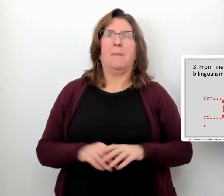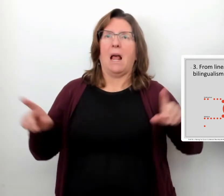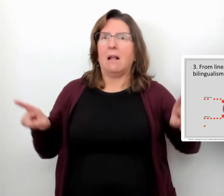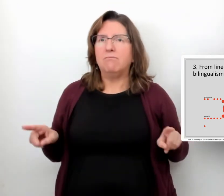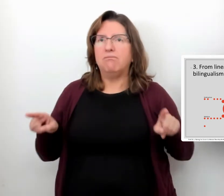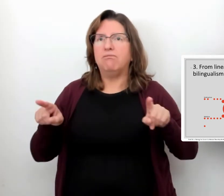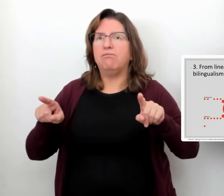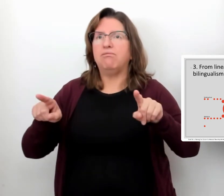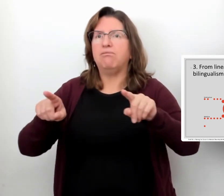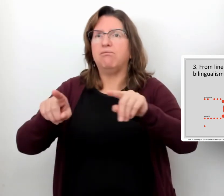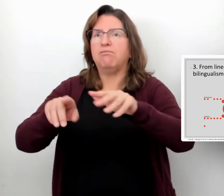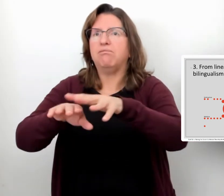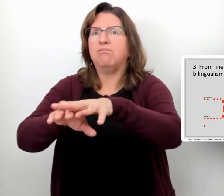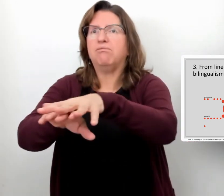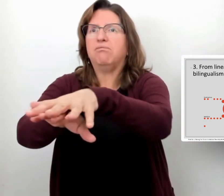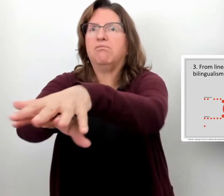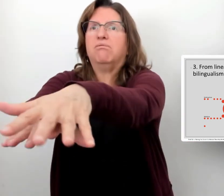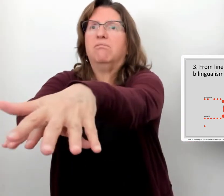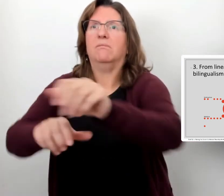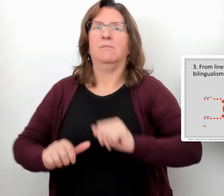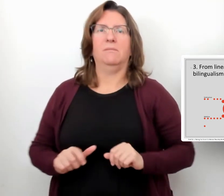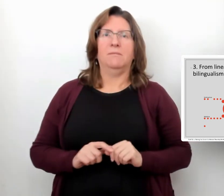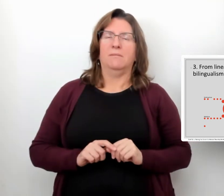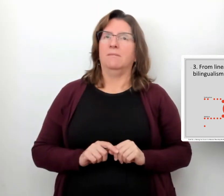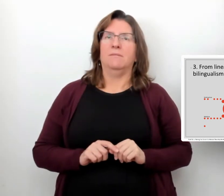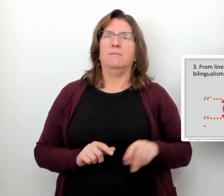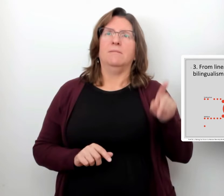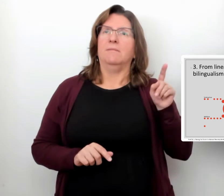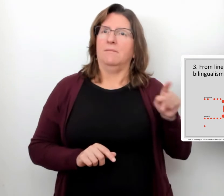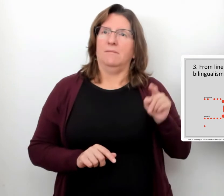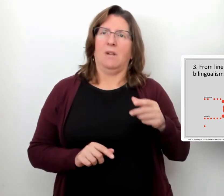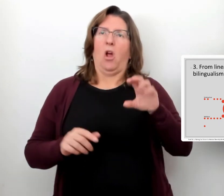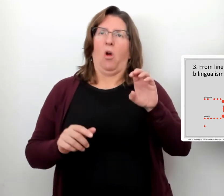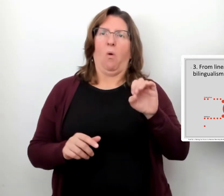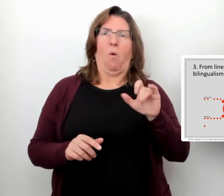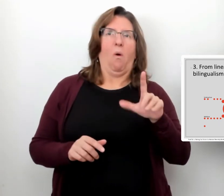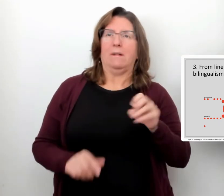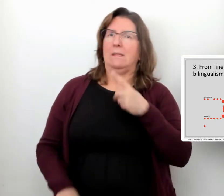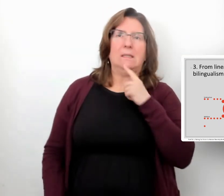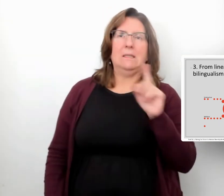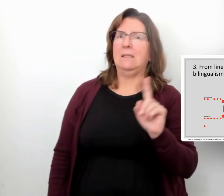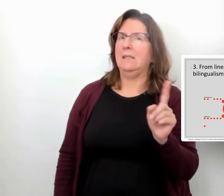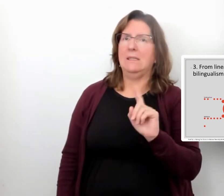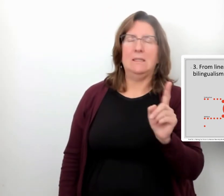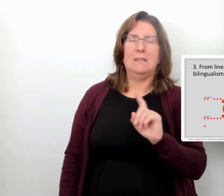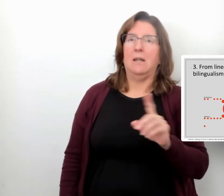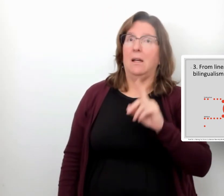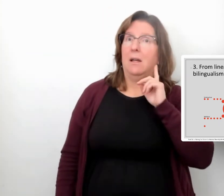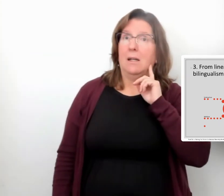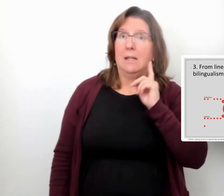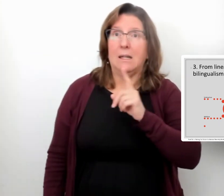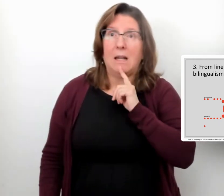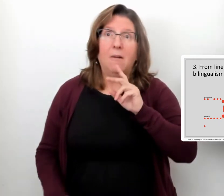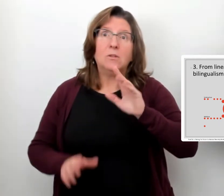From which you create understanding and meaning. Cole challenged this notion too!